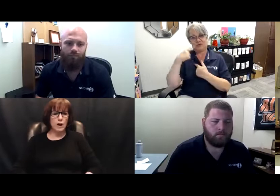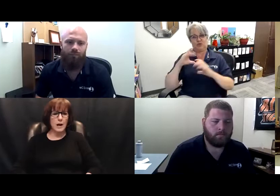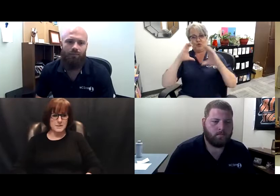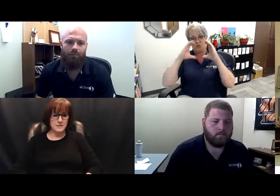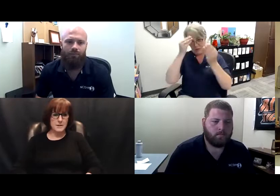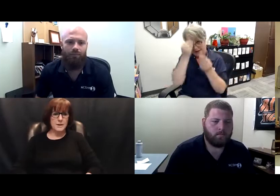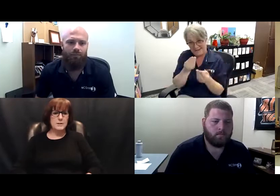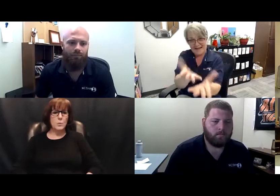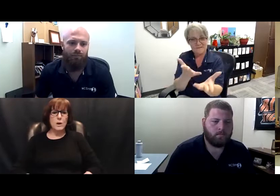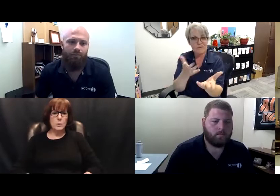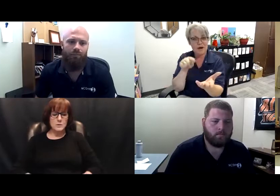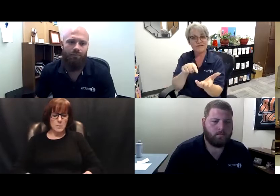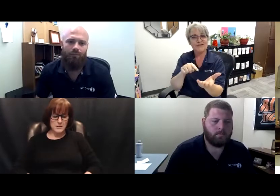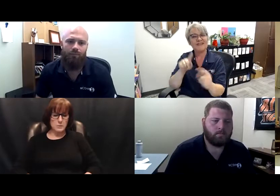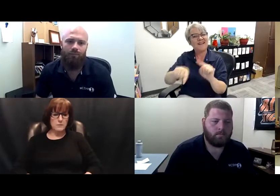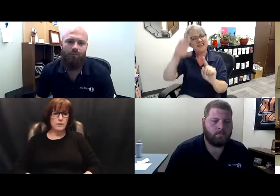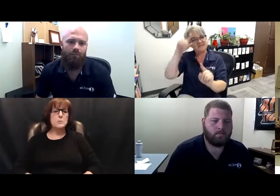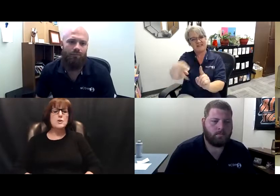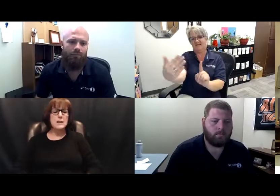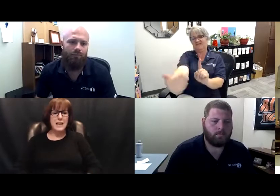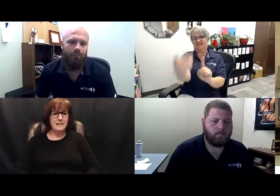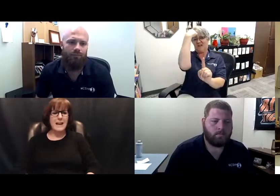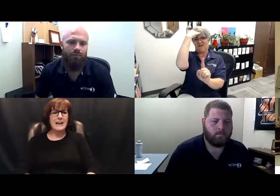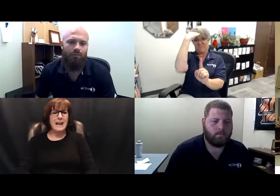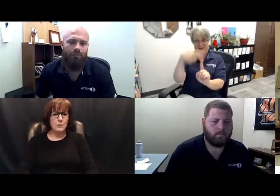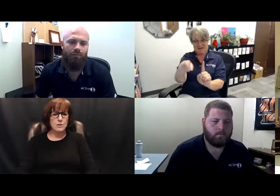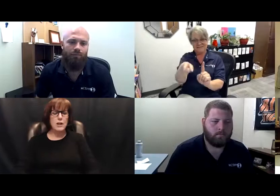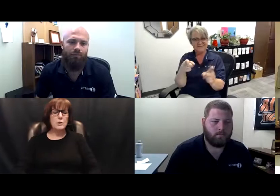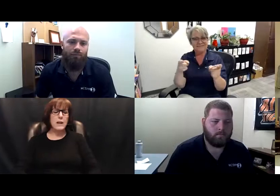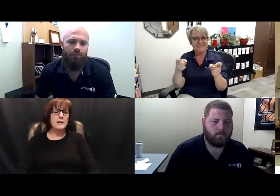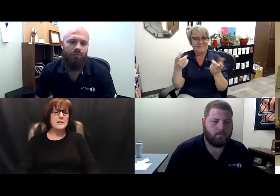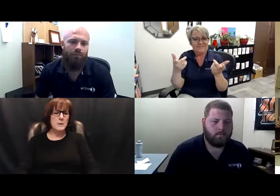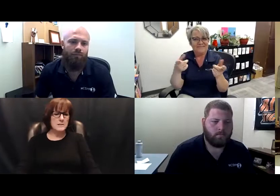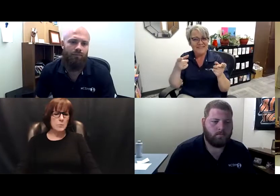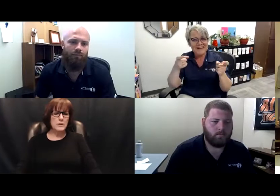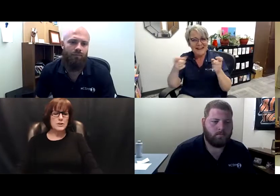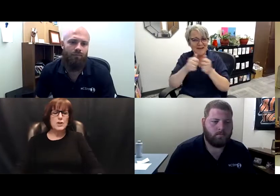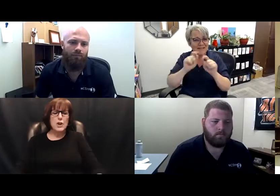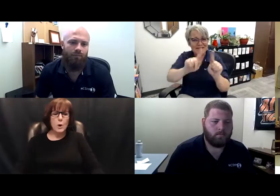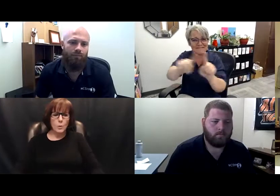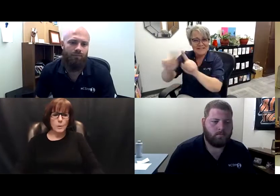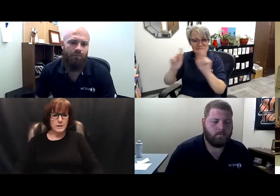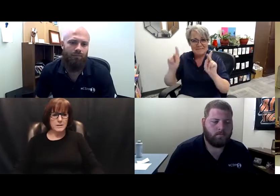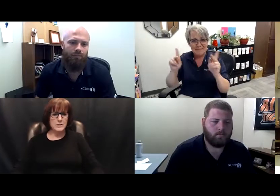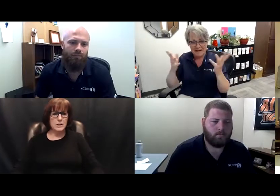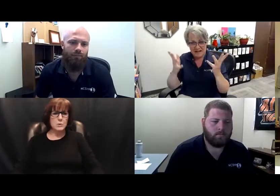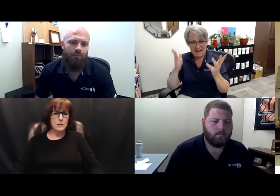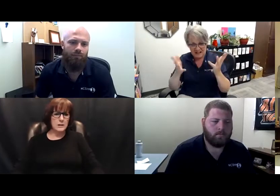us so we're responsible for communicating that out. You can't expect someone to know what it is that you need